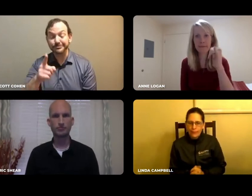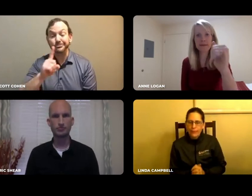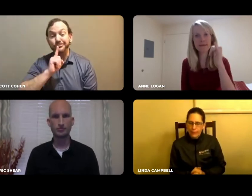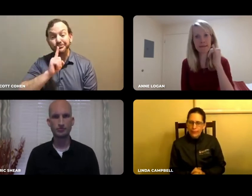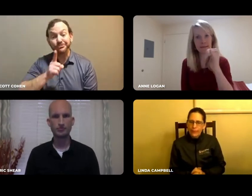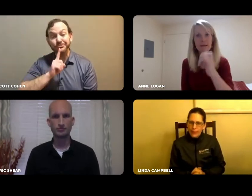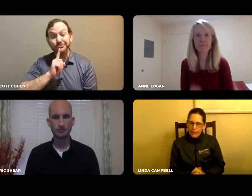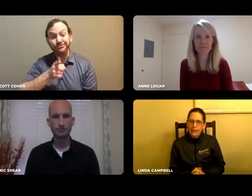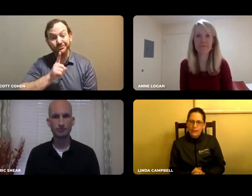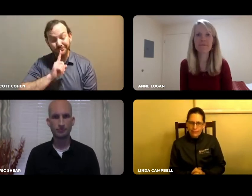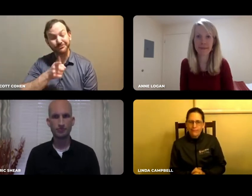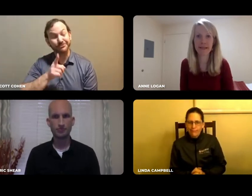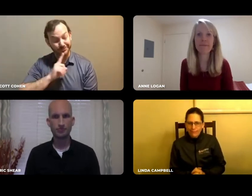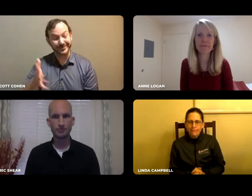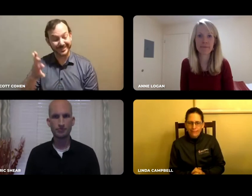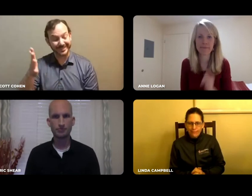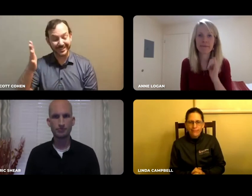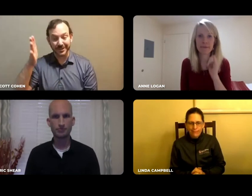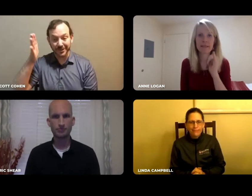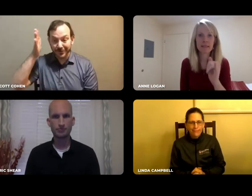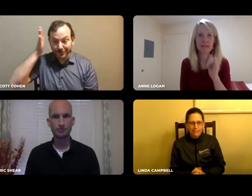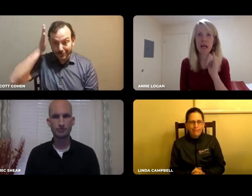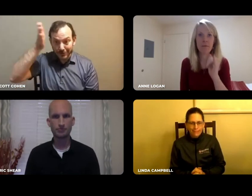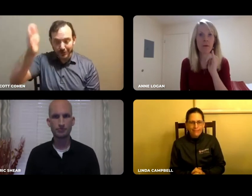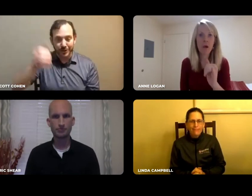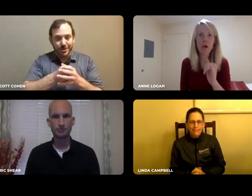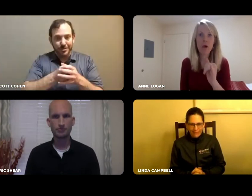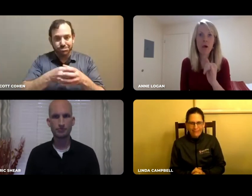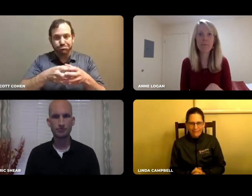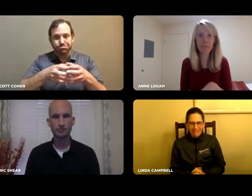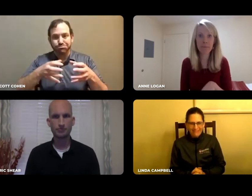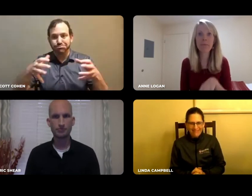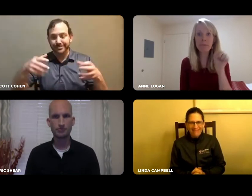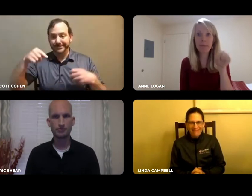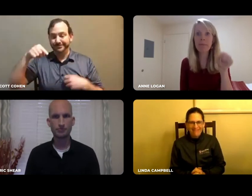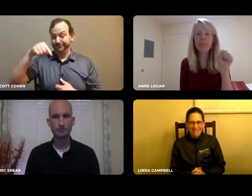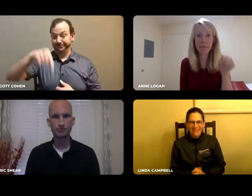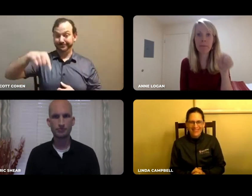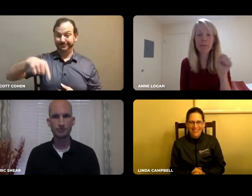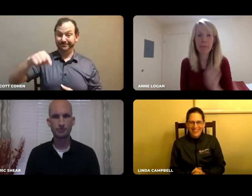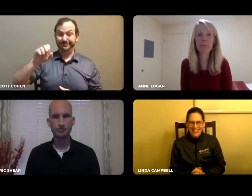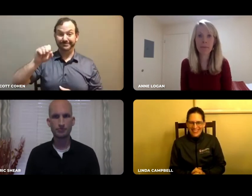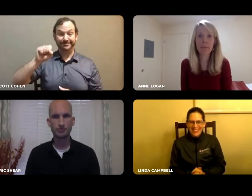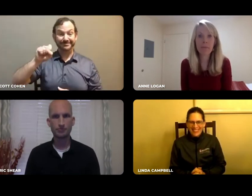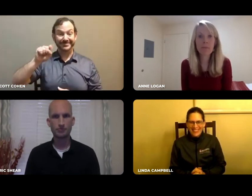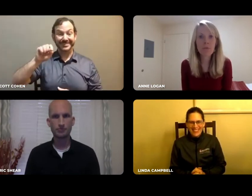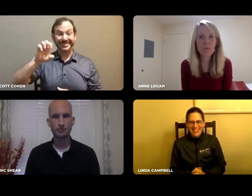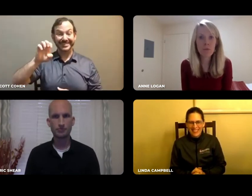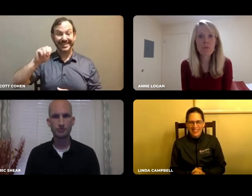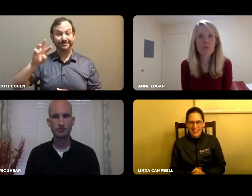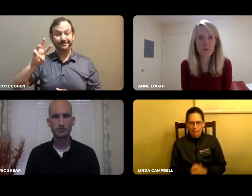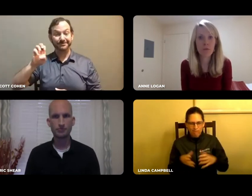Very true. Your comments. We want to expand those numbers